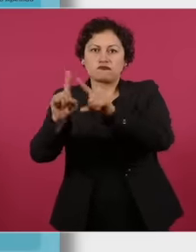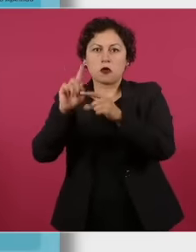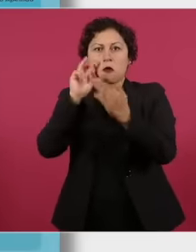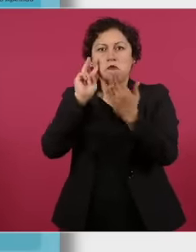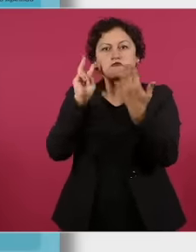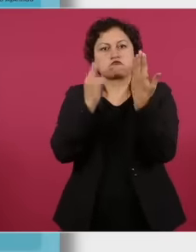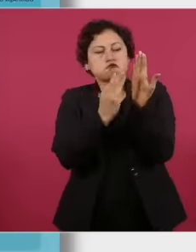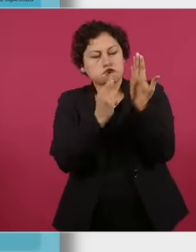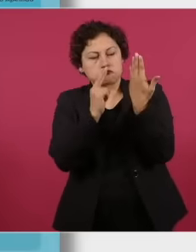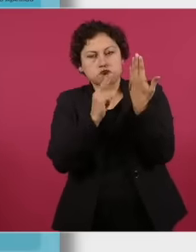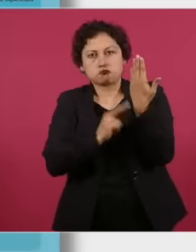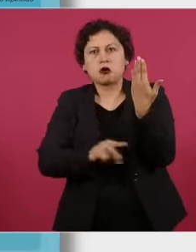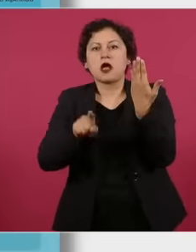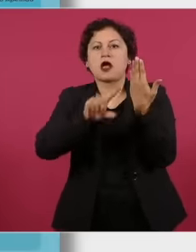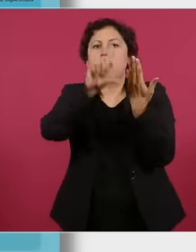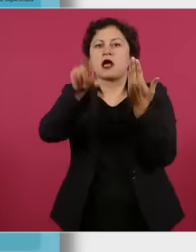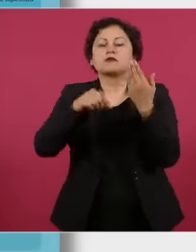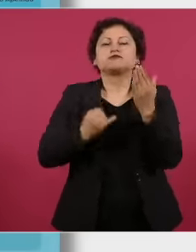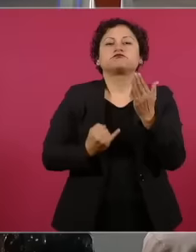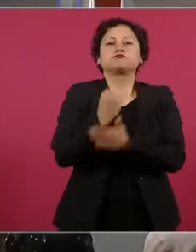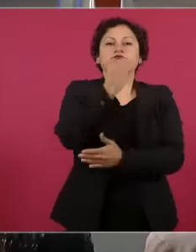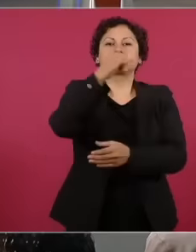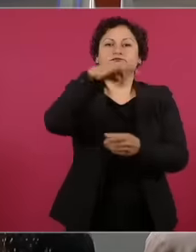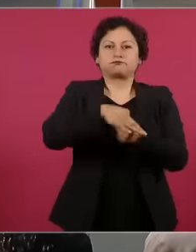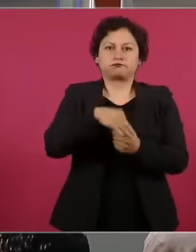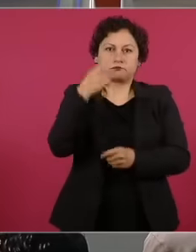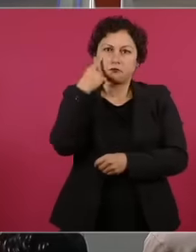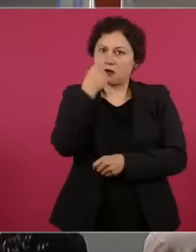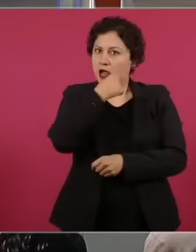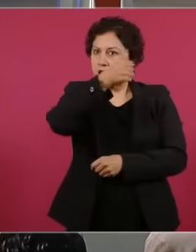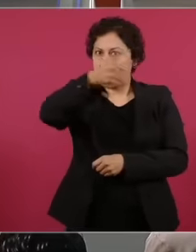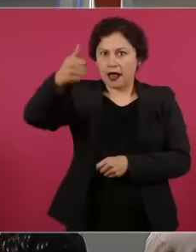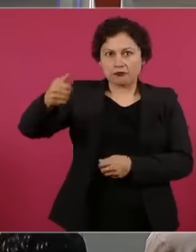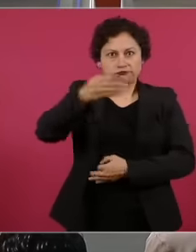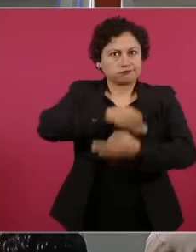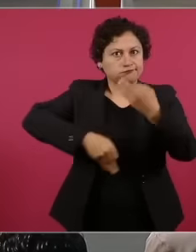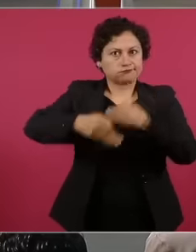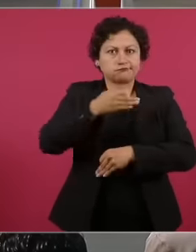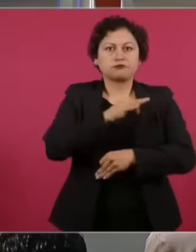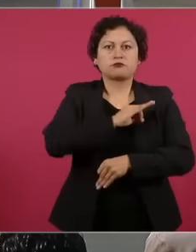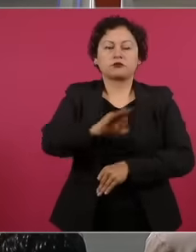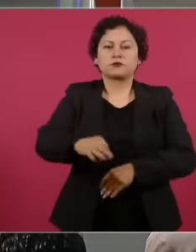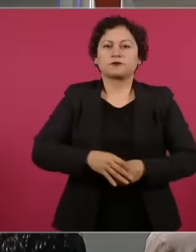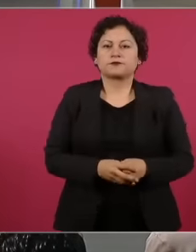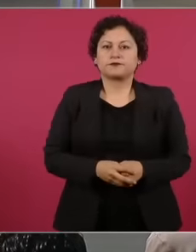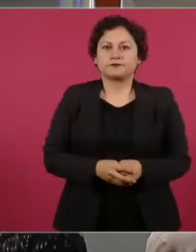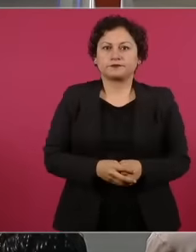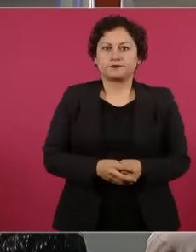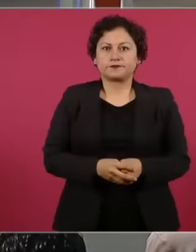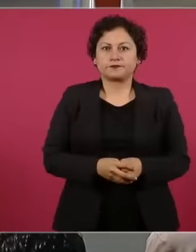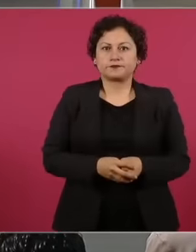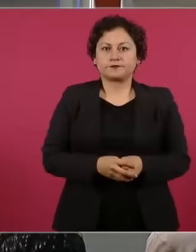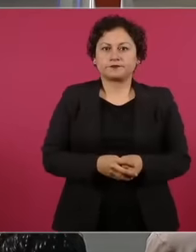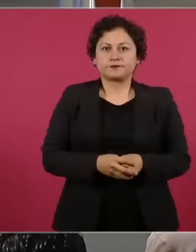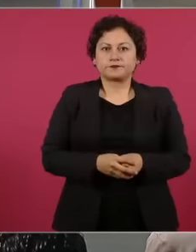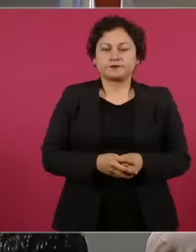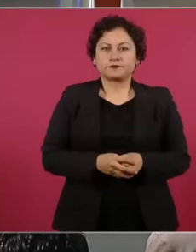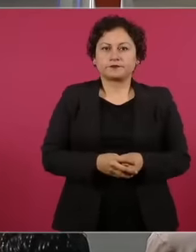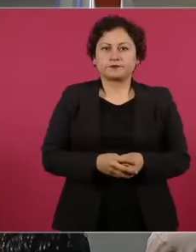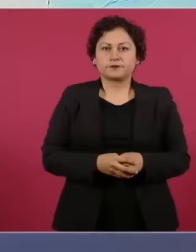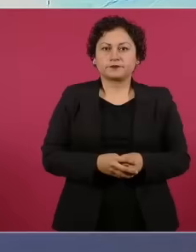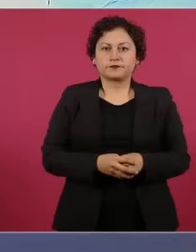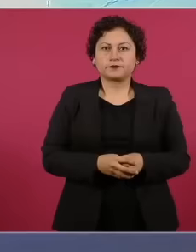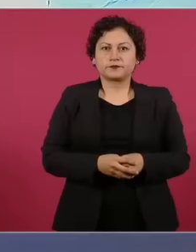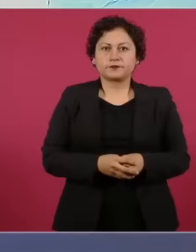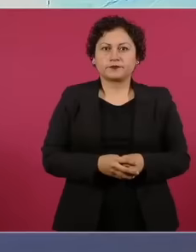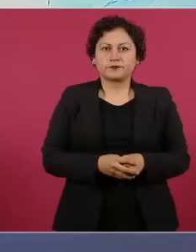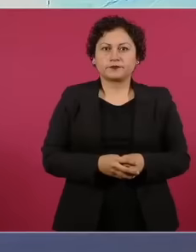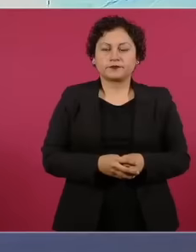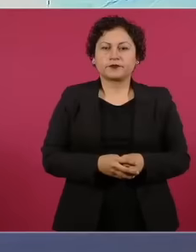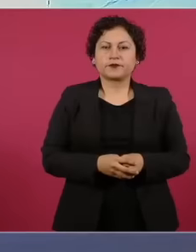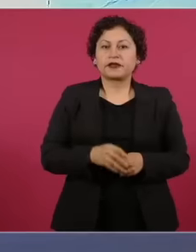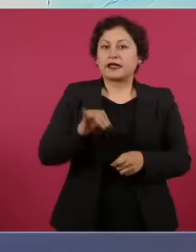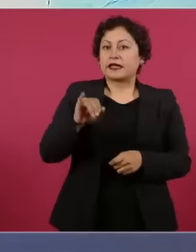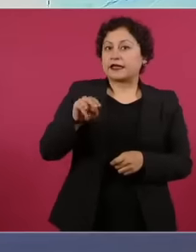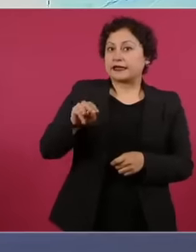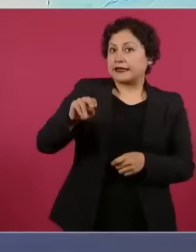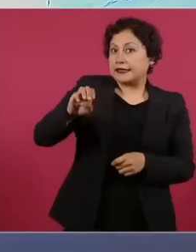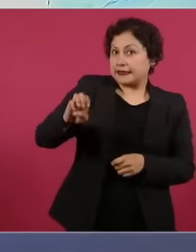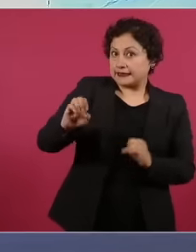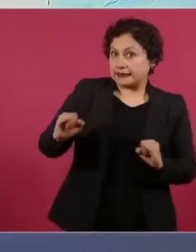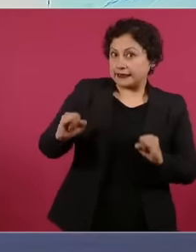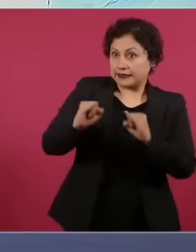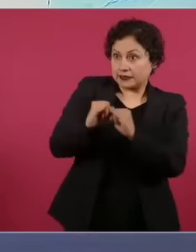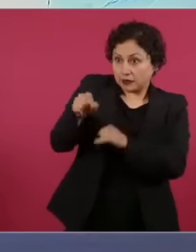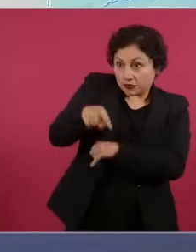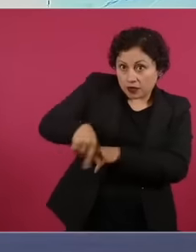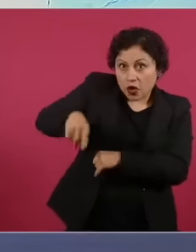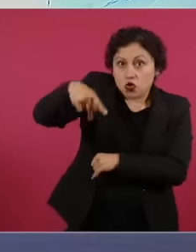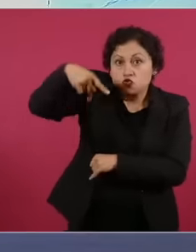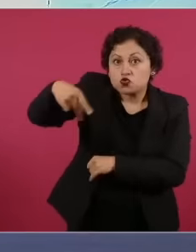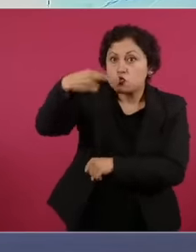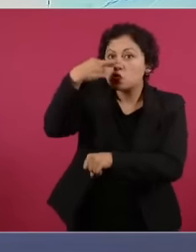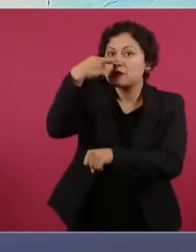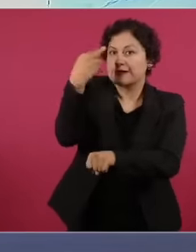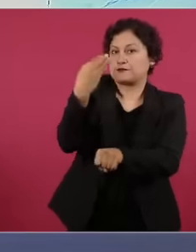of us will be able to vote ahead the INE will be responsible for organizing, supervising and